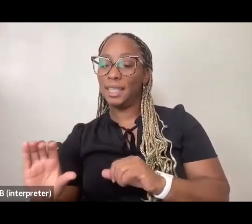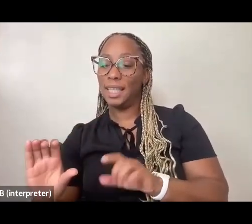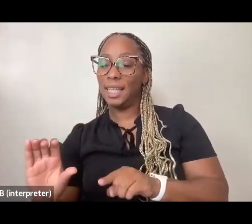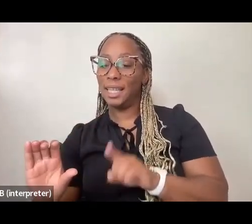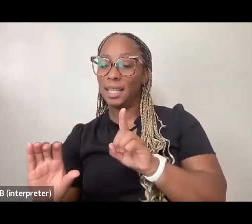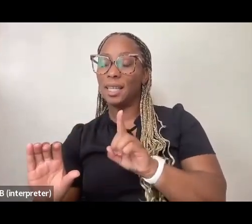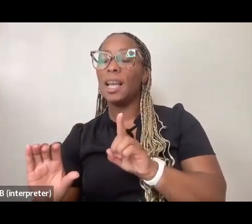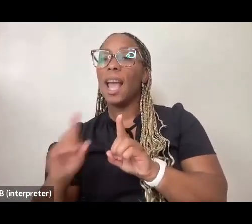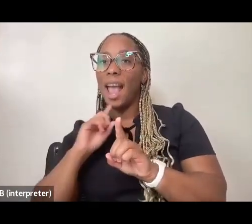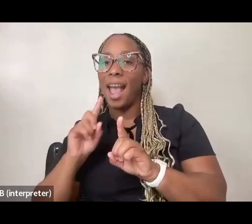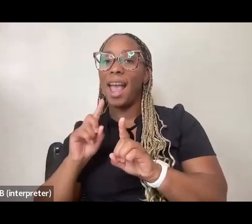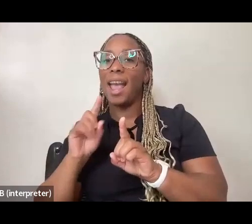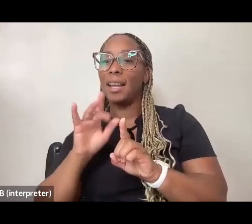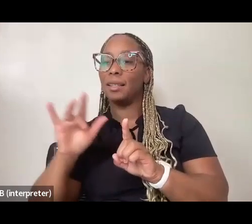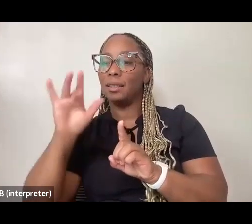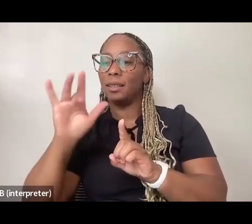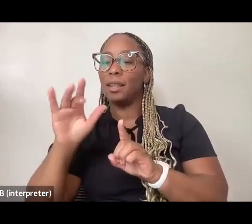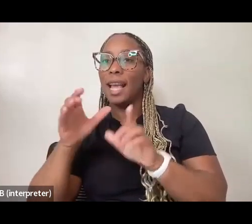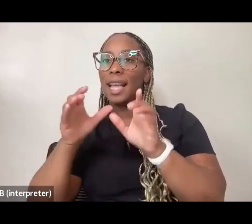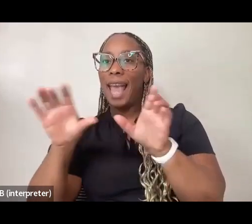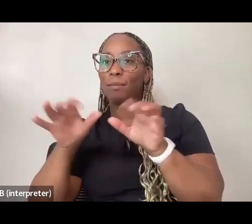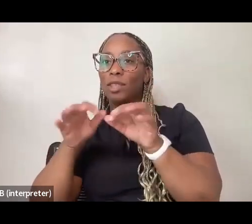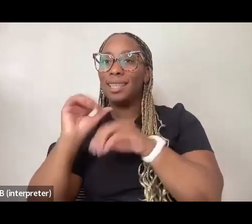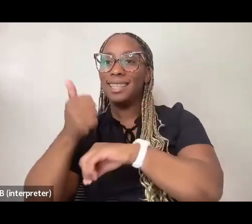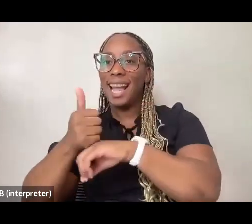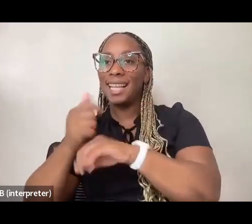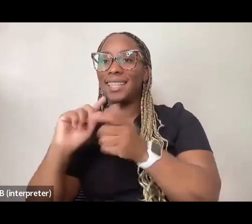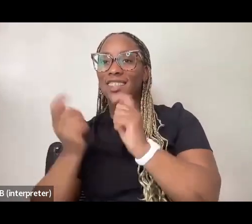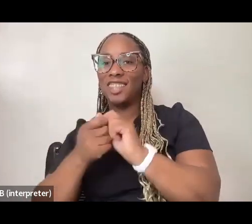navigating to caption settings, to change the caption features